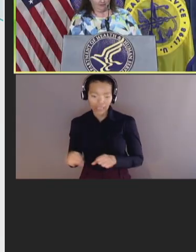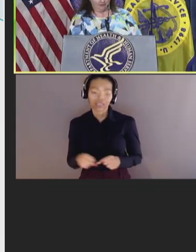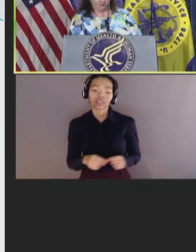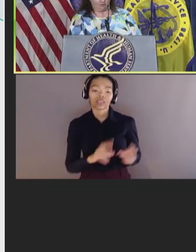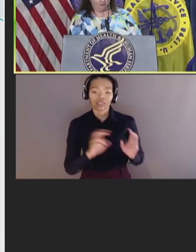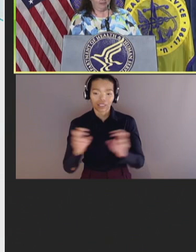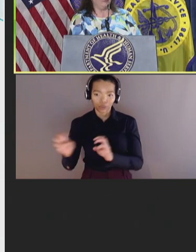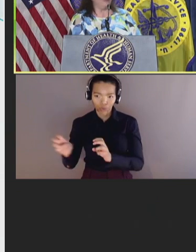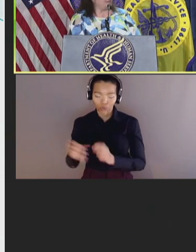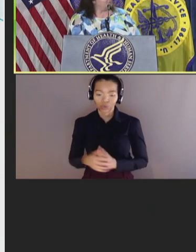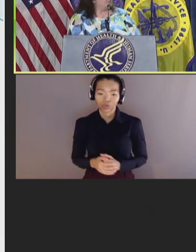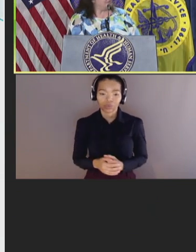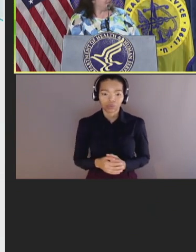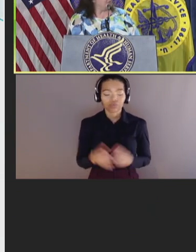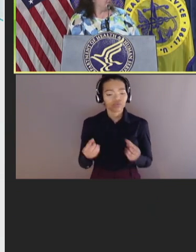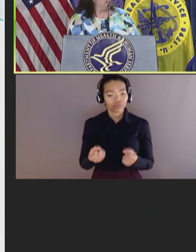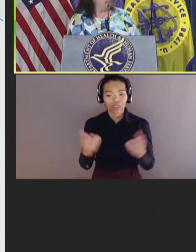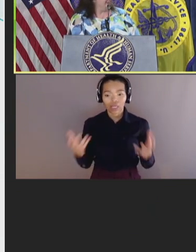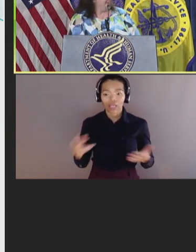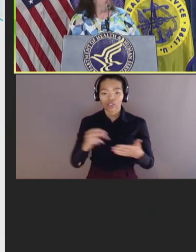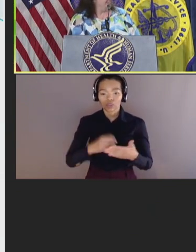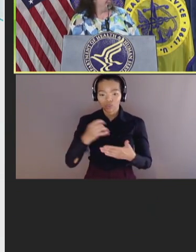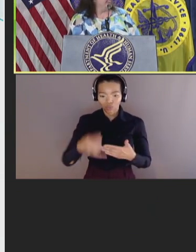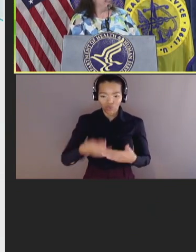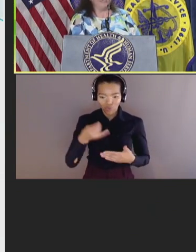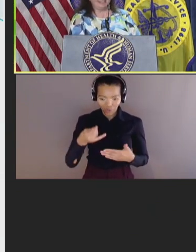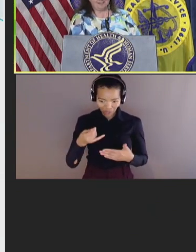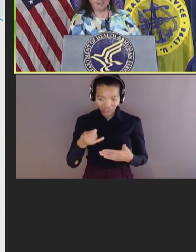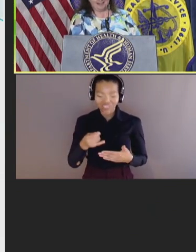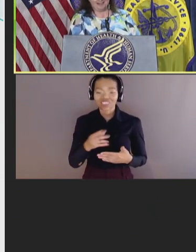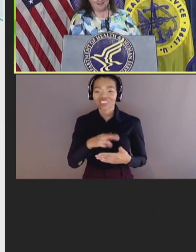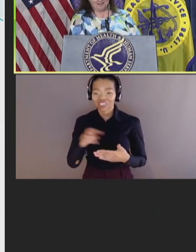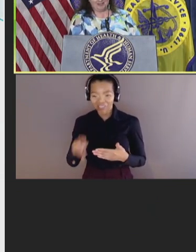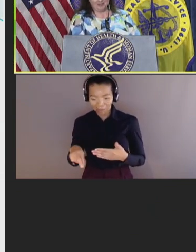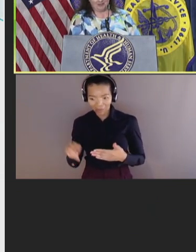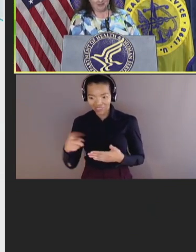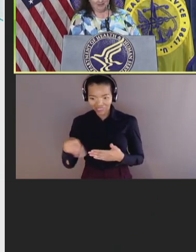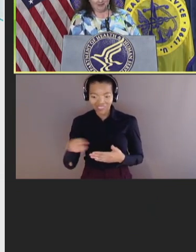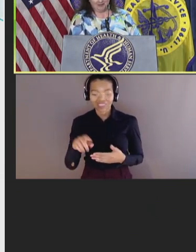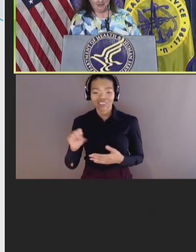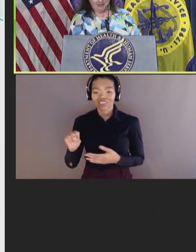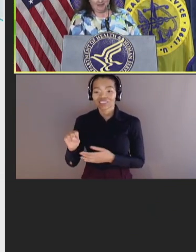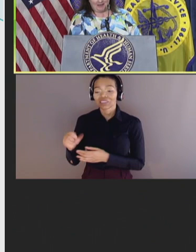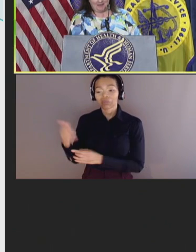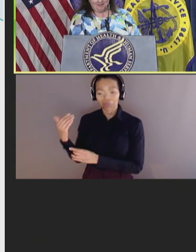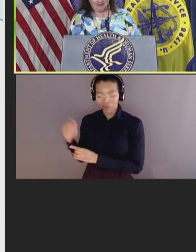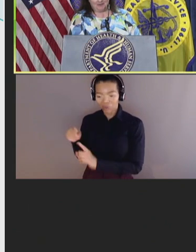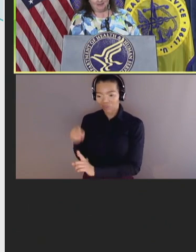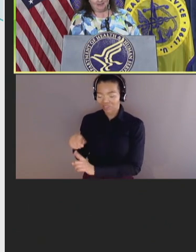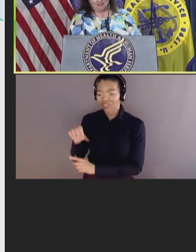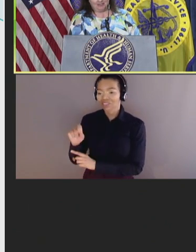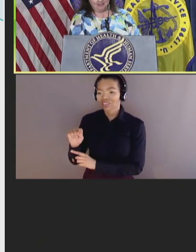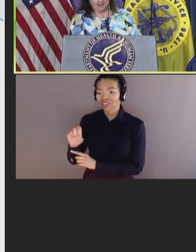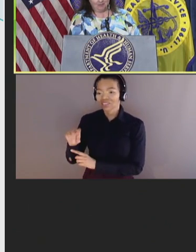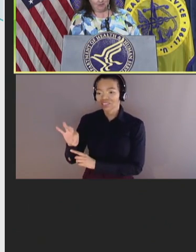So, we have lots of project outputs, as Stefanie mentioned earlier. And so, this is just a snapshot